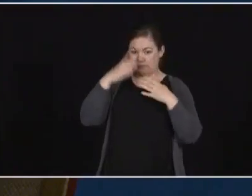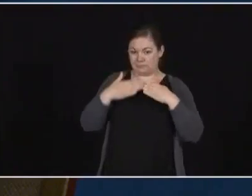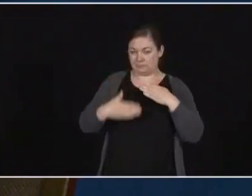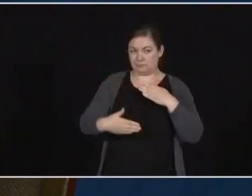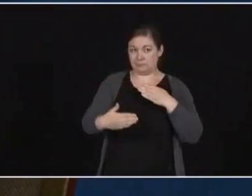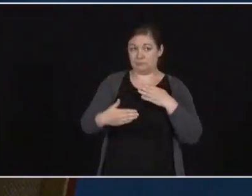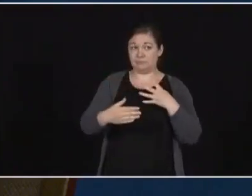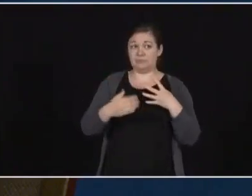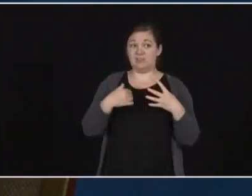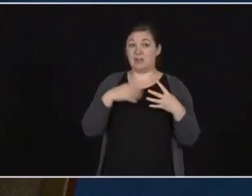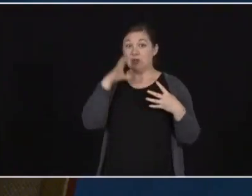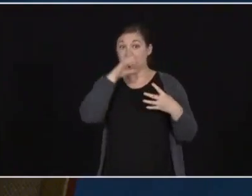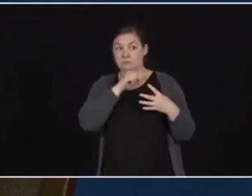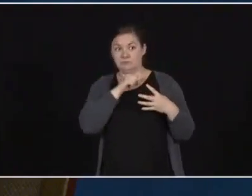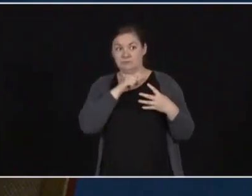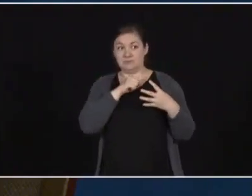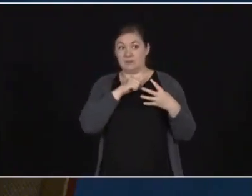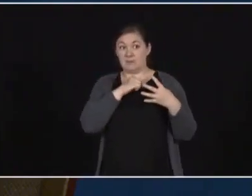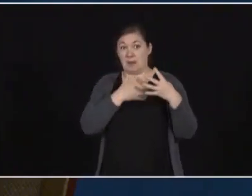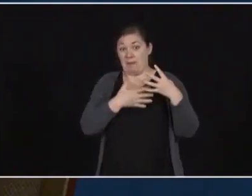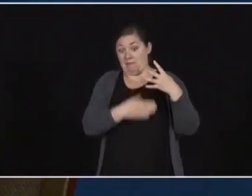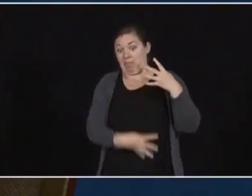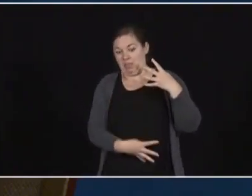the sixth.